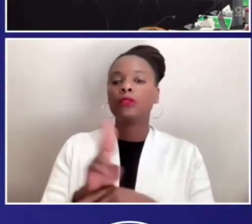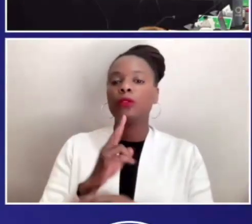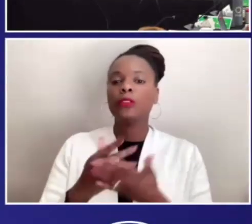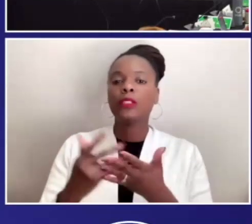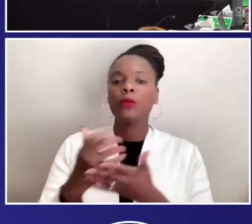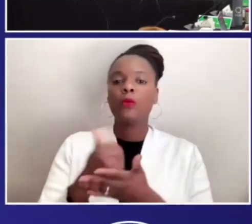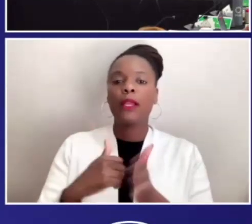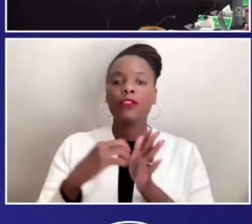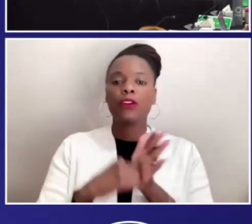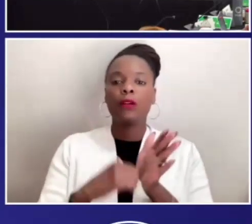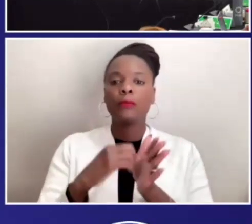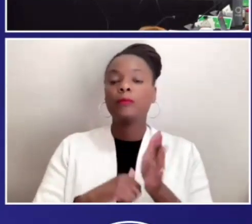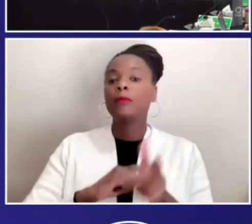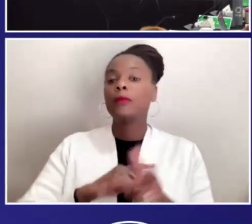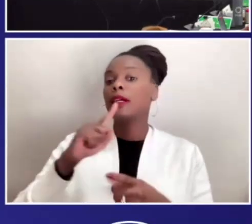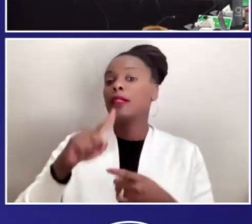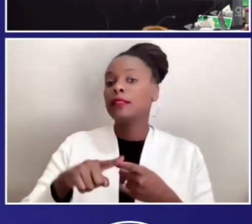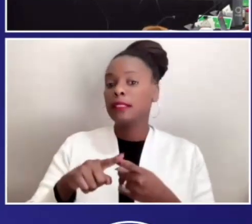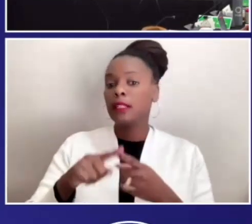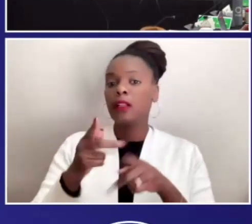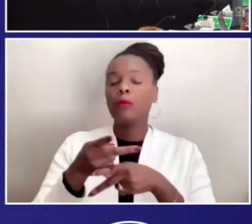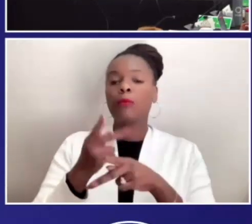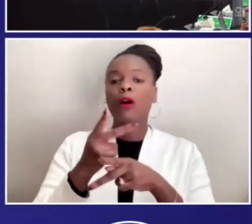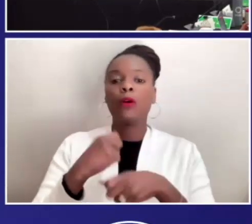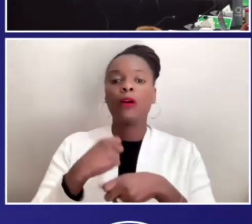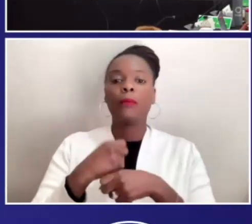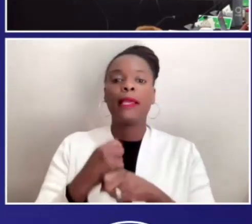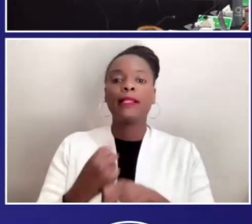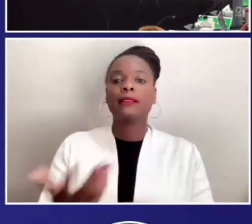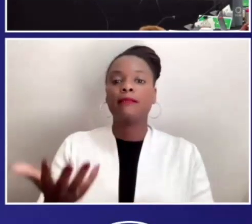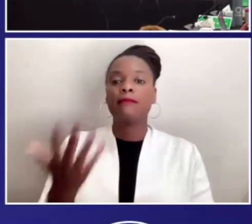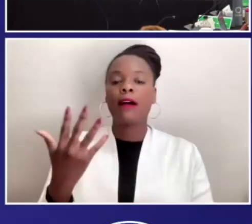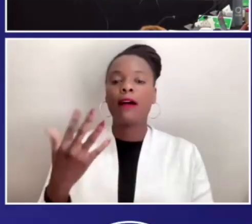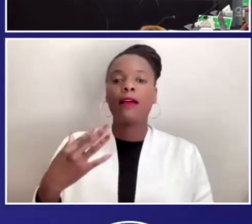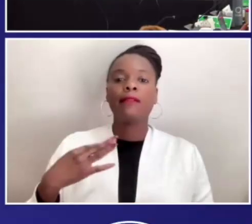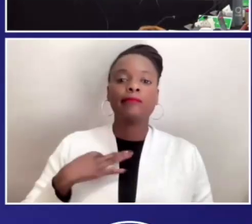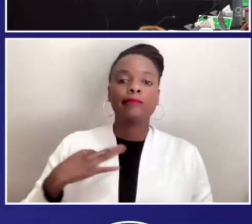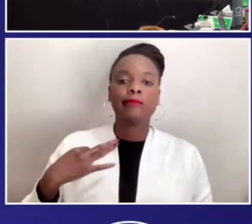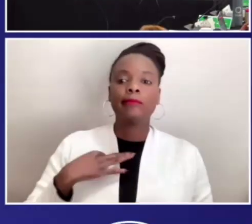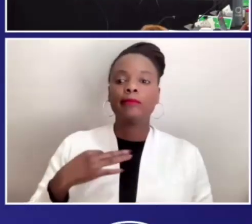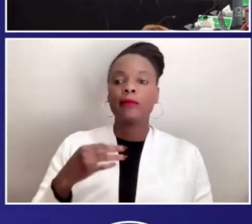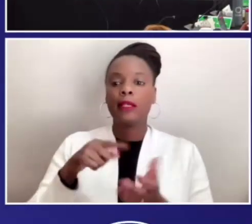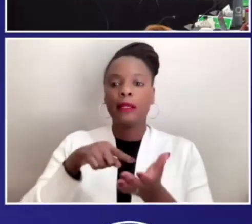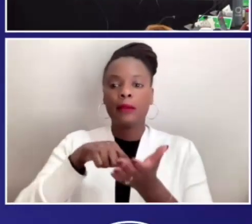the borrower makes five qualifying monthly payments, so that policy stays in place.